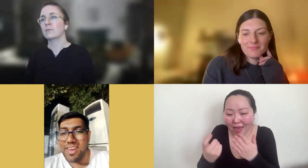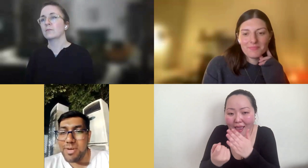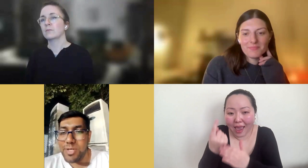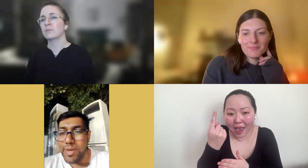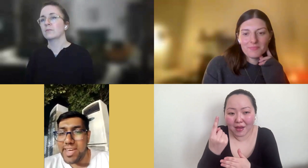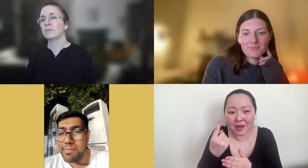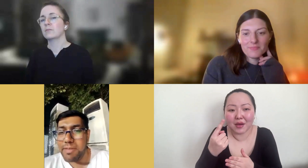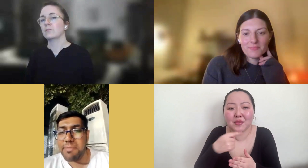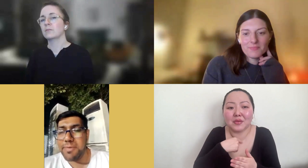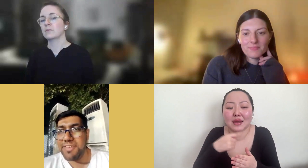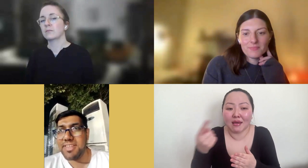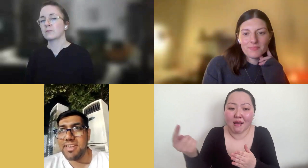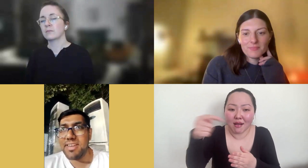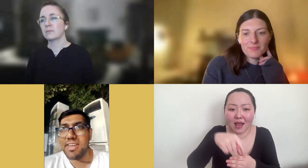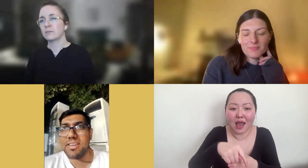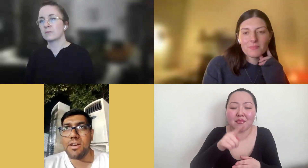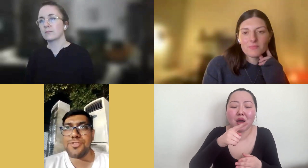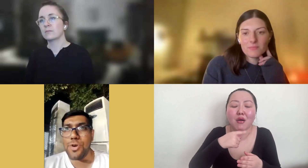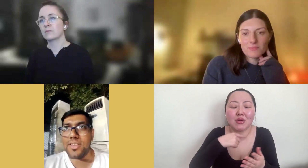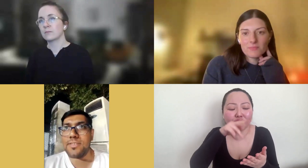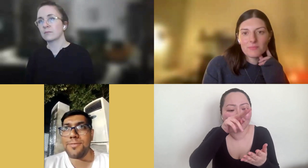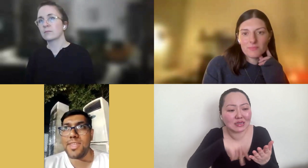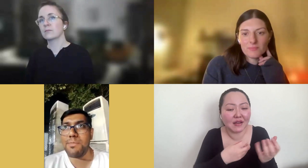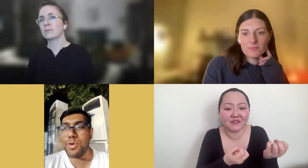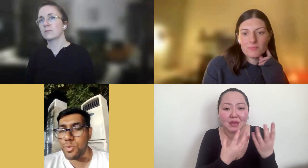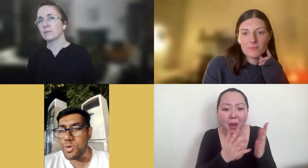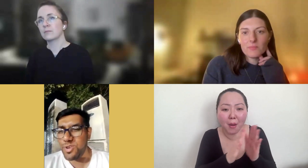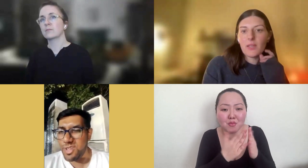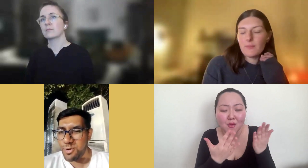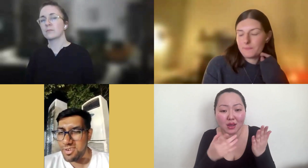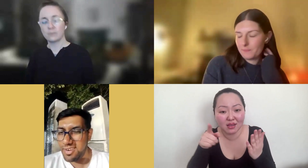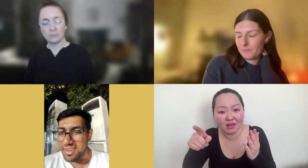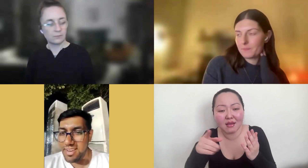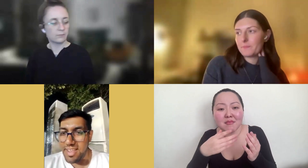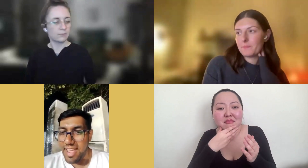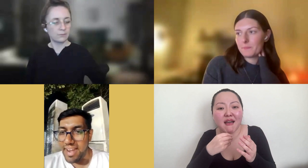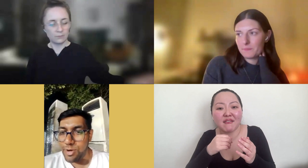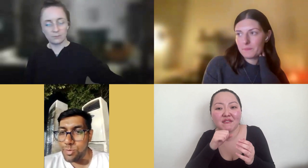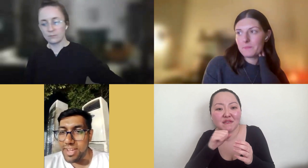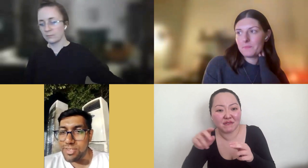When you are able to enable people with a dignity of choice for them to do that on their own and do